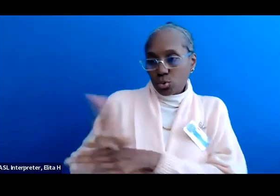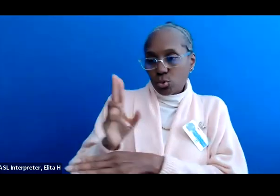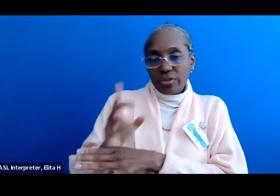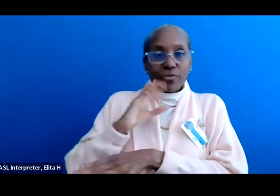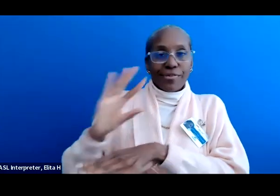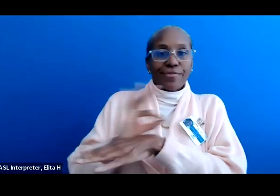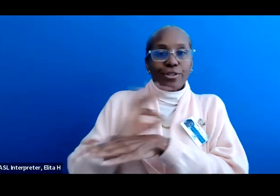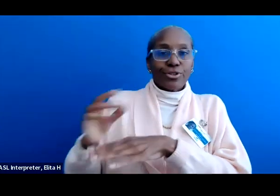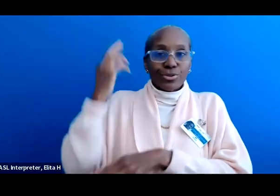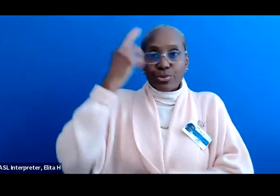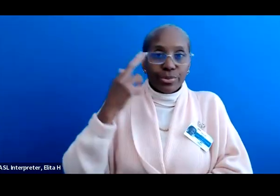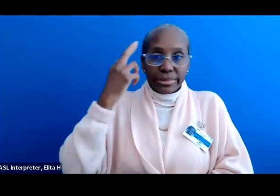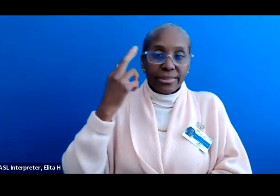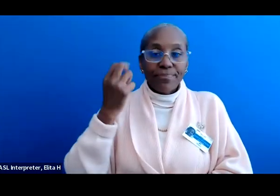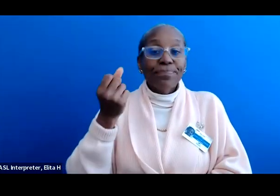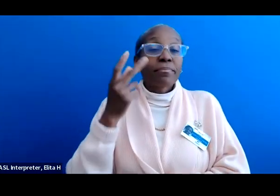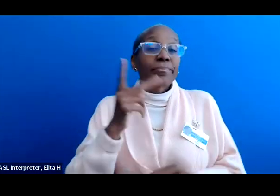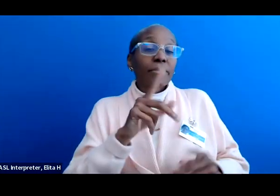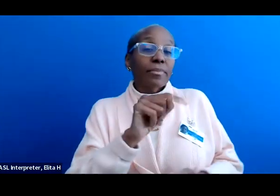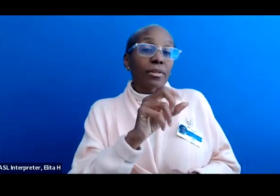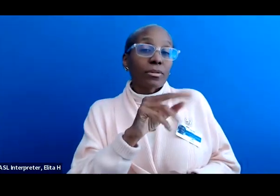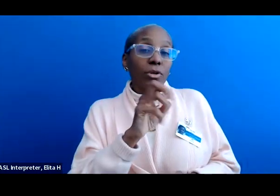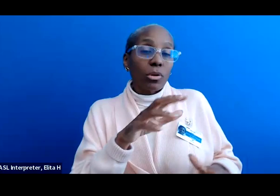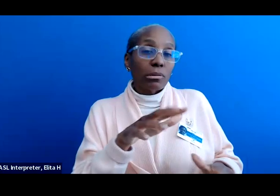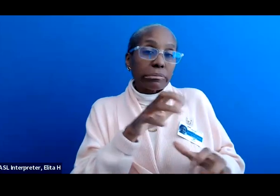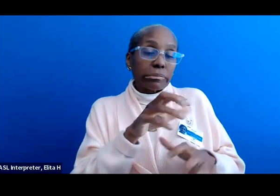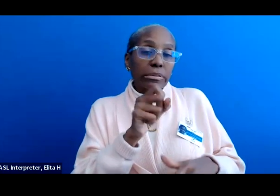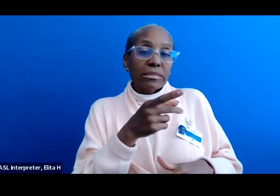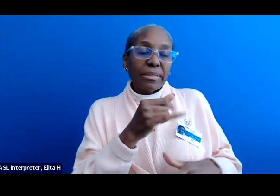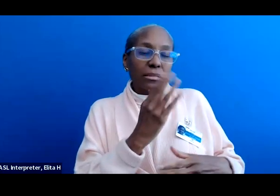But most people have tone or spasticity, and it's really bothersome to them.